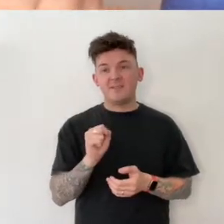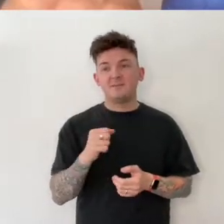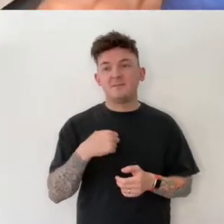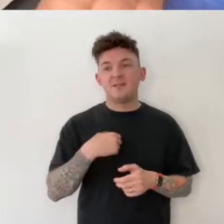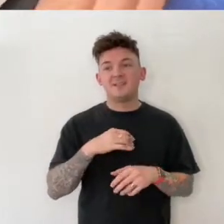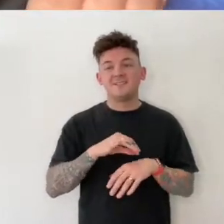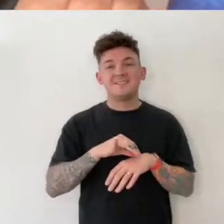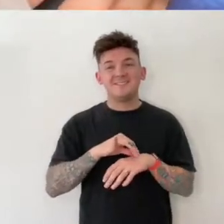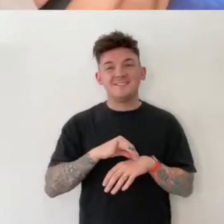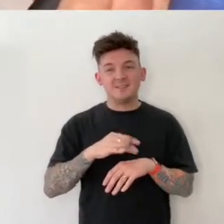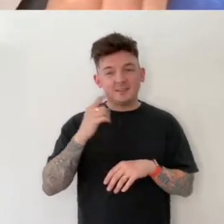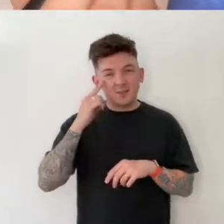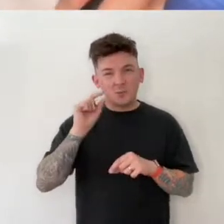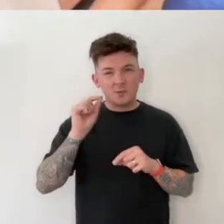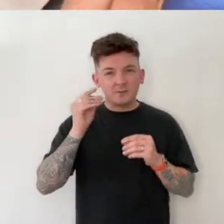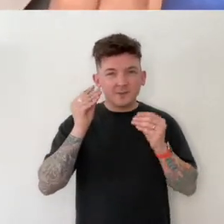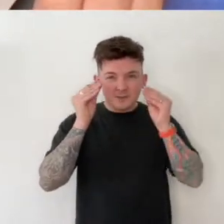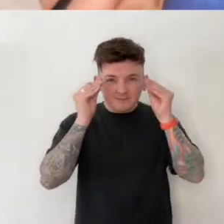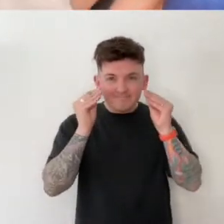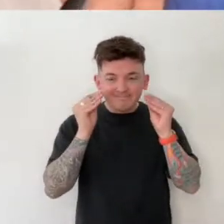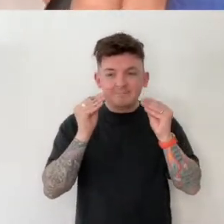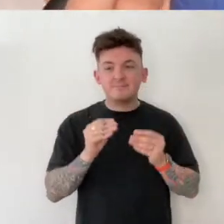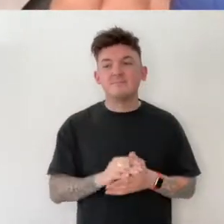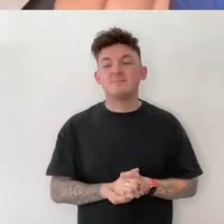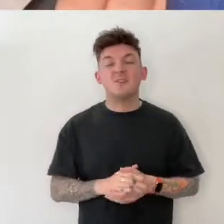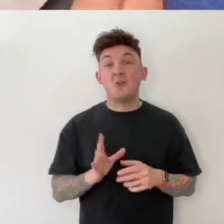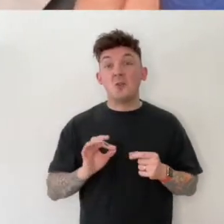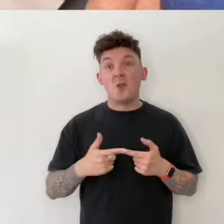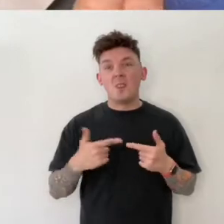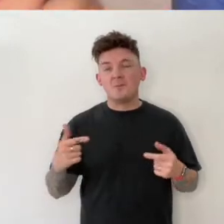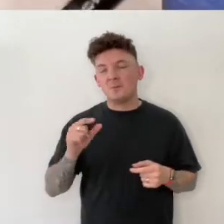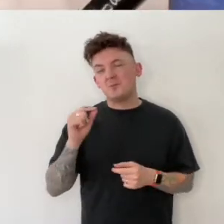soft, a bit of saggy skin just under the eyes, it's not too bad but it's a little bit.. i've